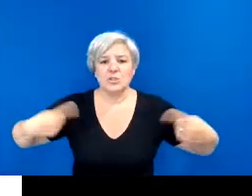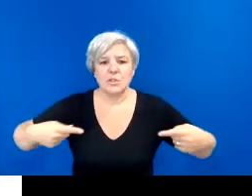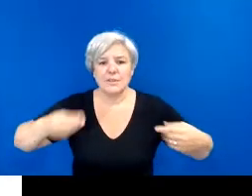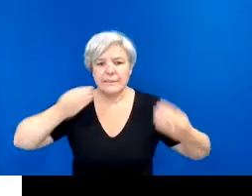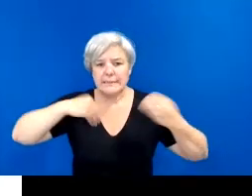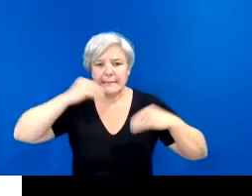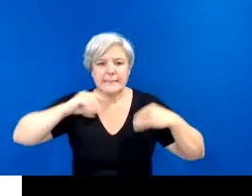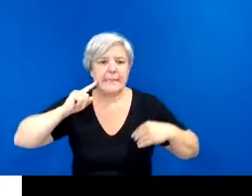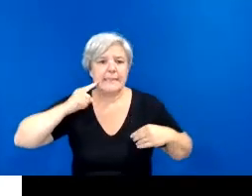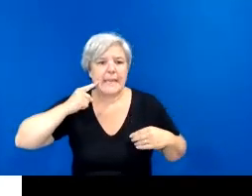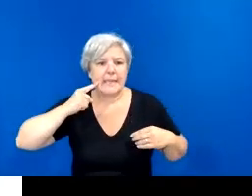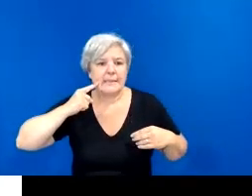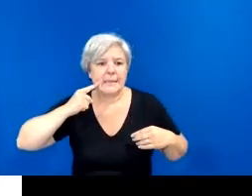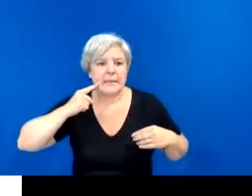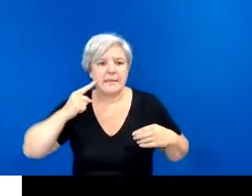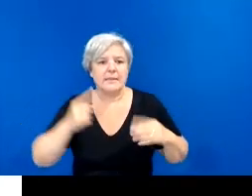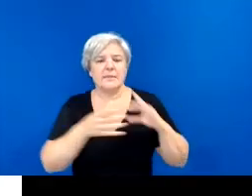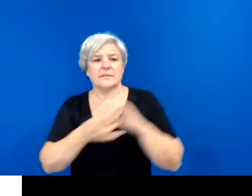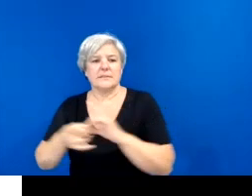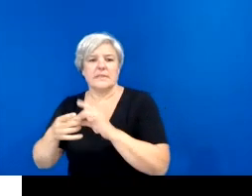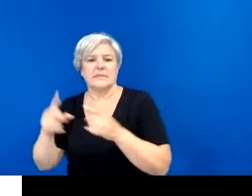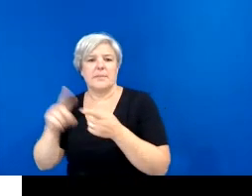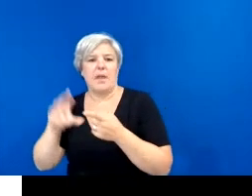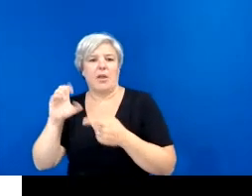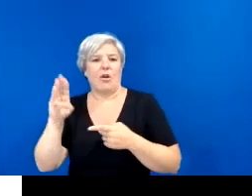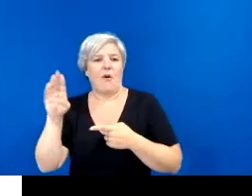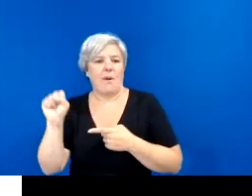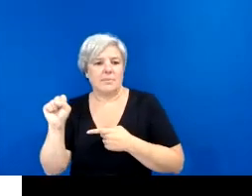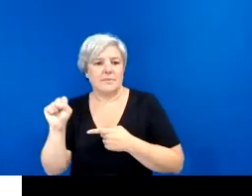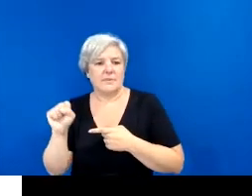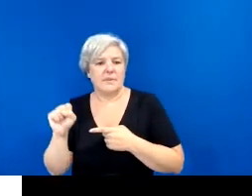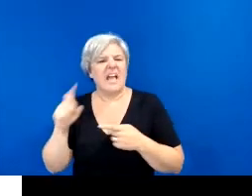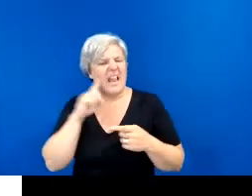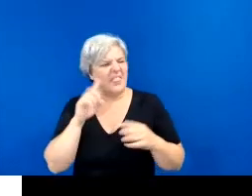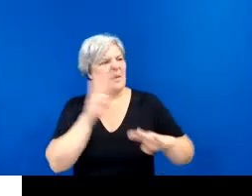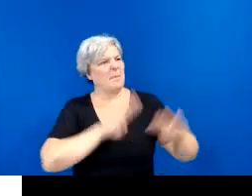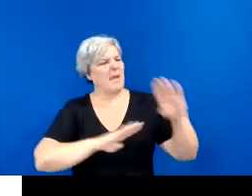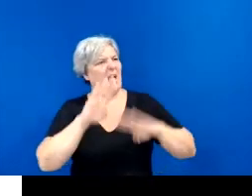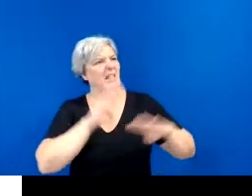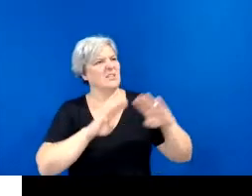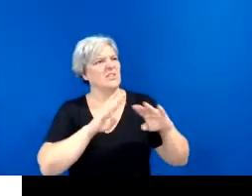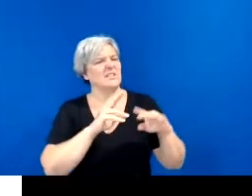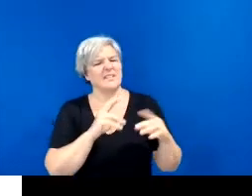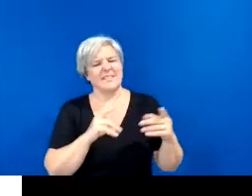in a chapter about carbohydrates in a biology text. And I think biology is used often in these examples